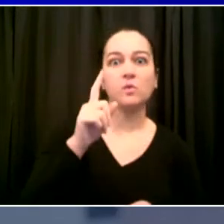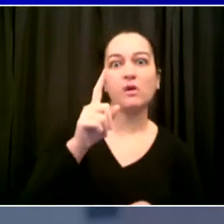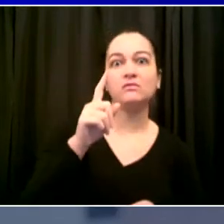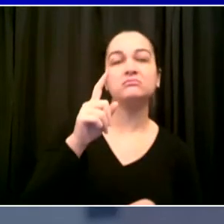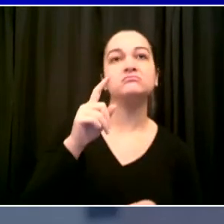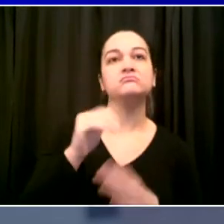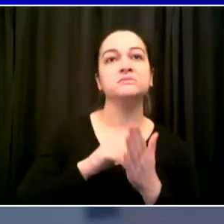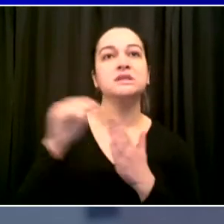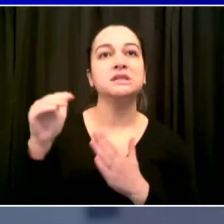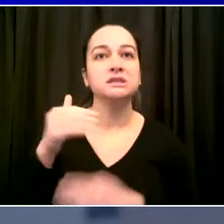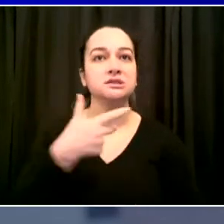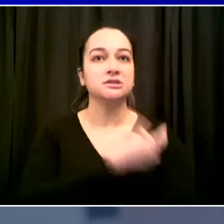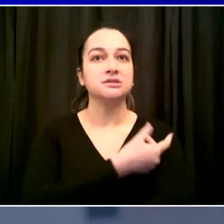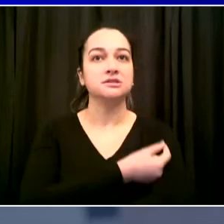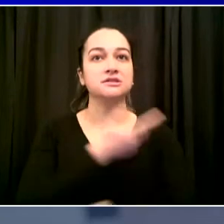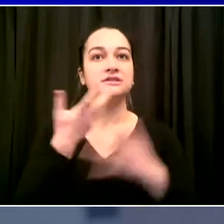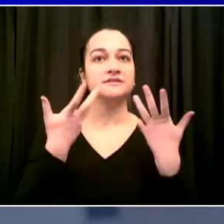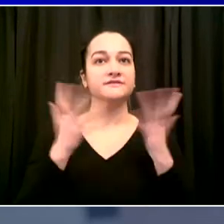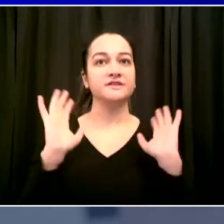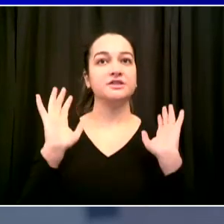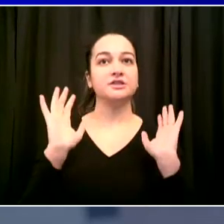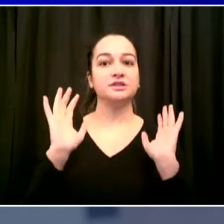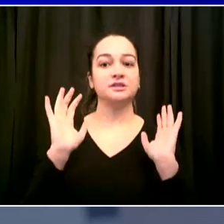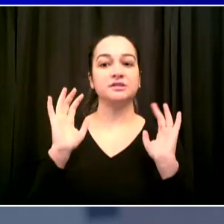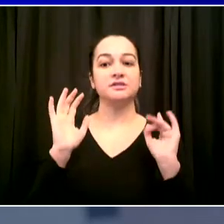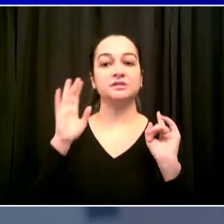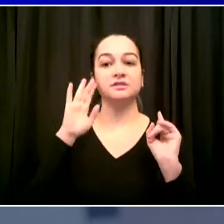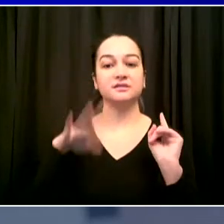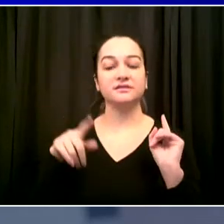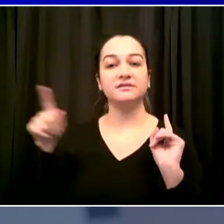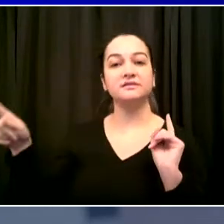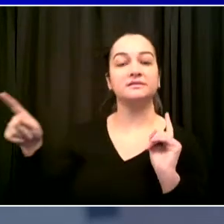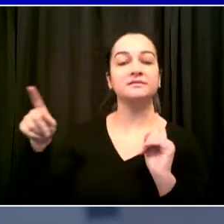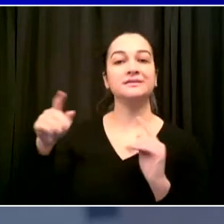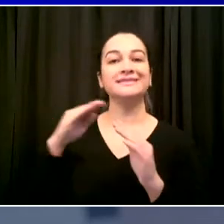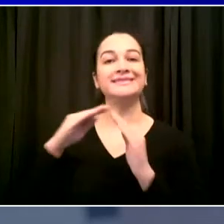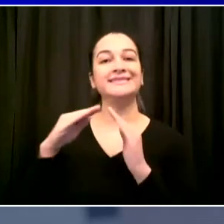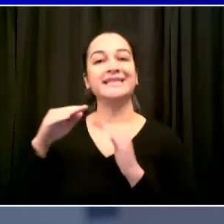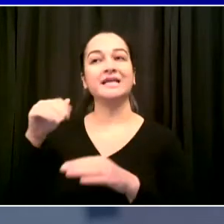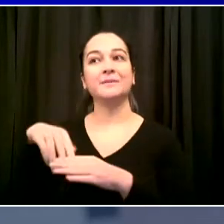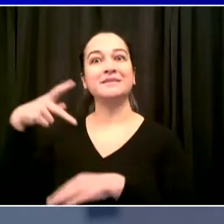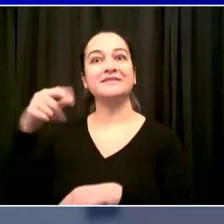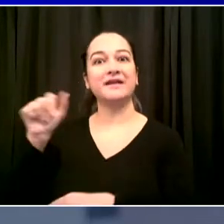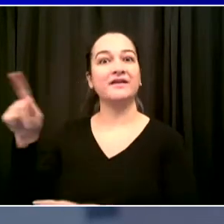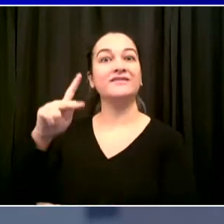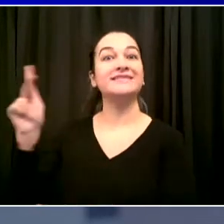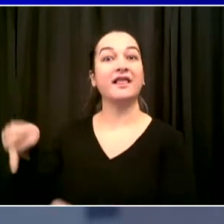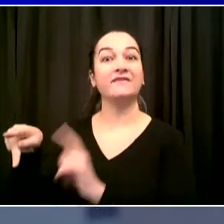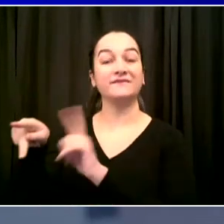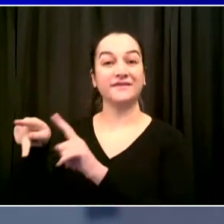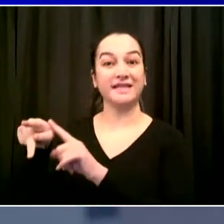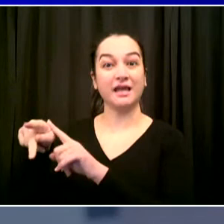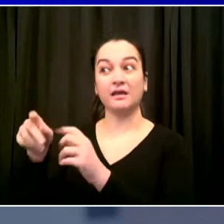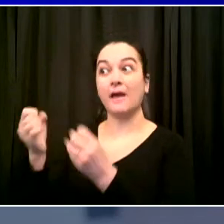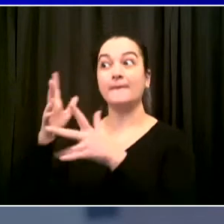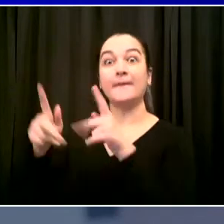THAAS T IMME OR THAN THE ENTIRE POPULATION OF PHILADELPHIA PENNSYLVANIA WHICH IS THE